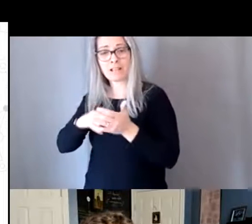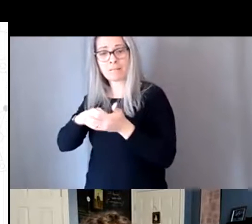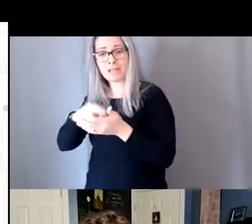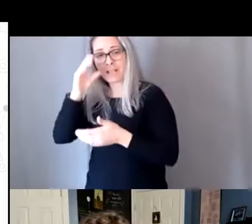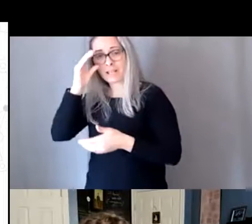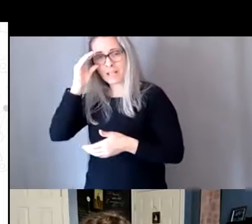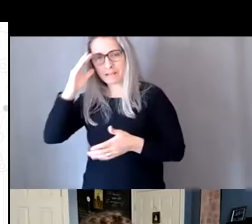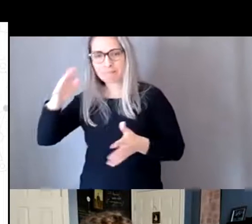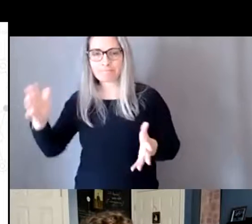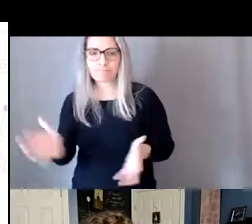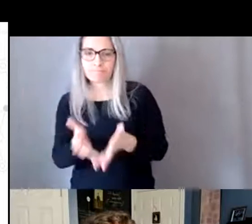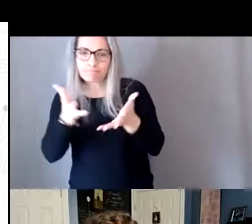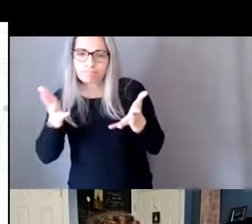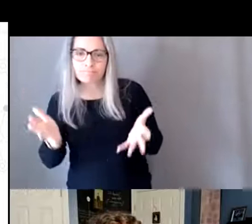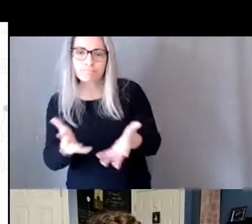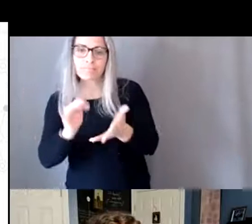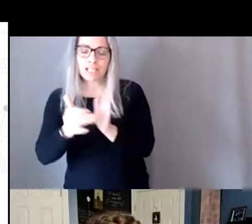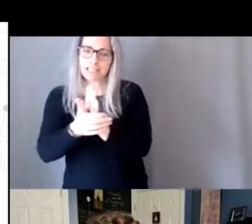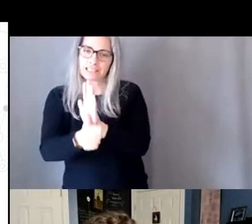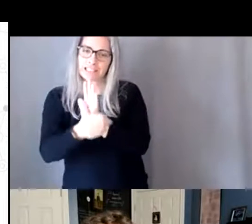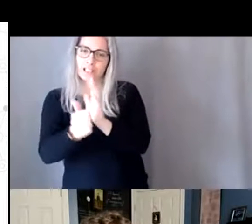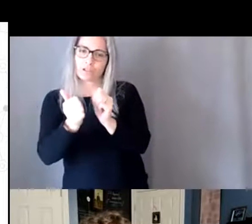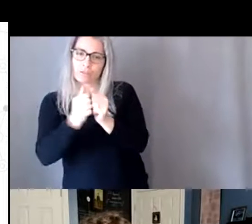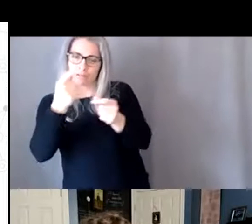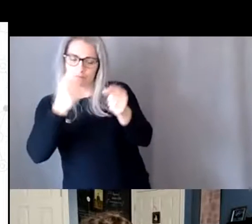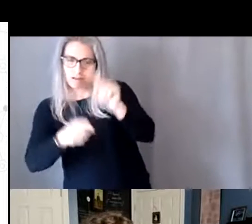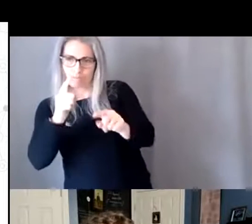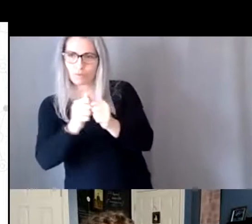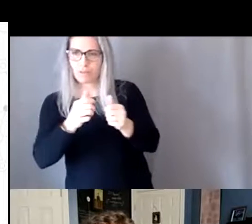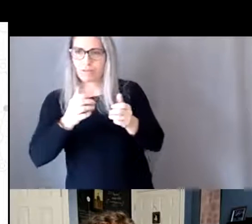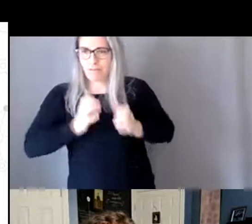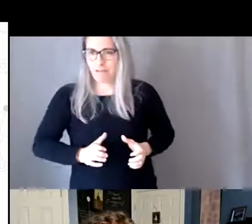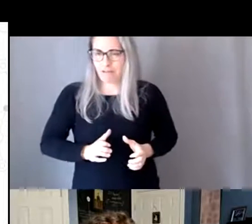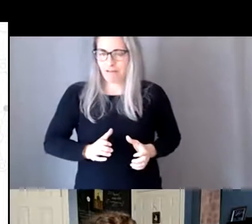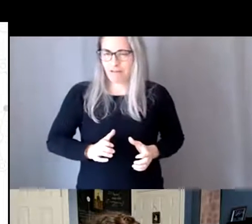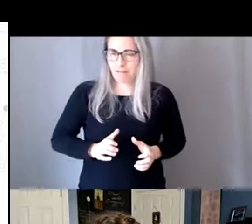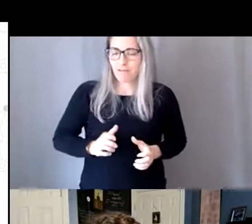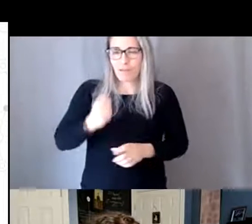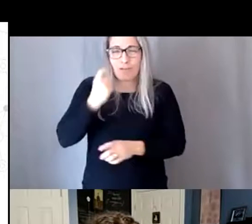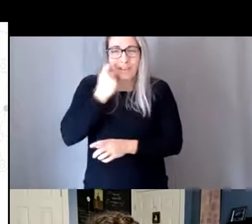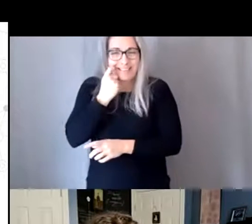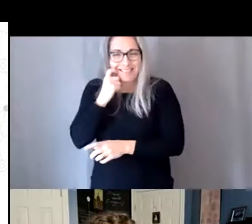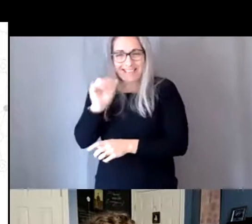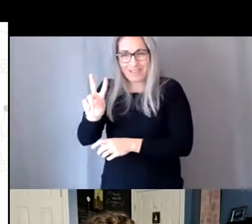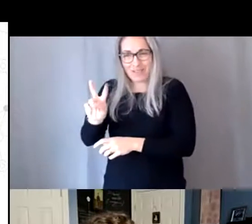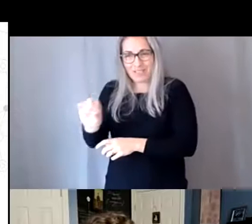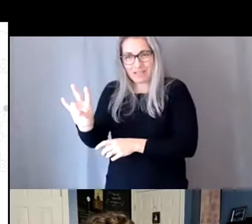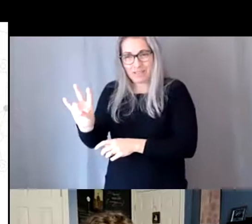collaborative relationship with clients so in this more recent definition the client is not portrayed to take any active role